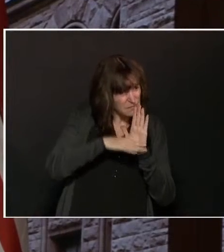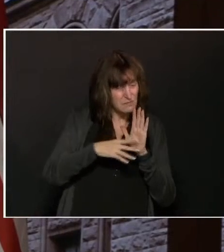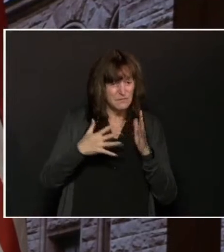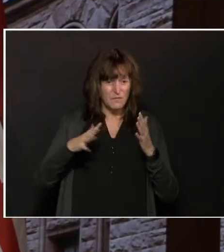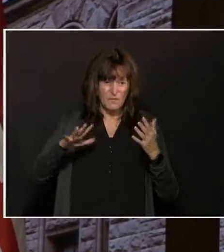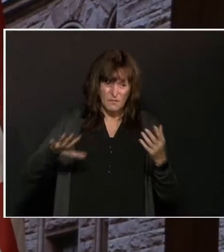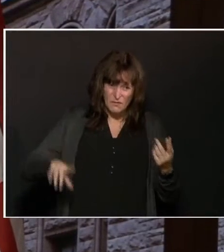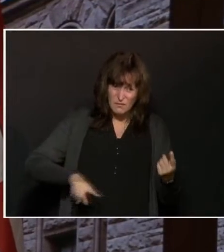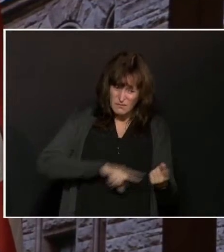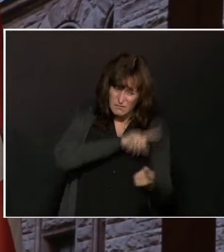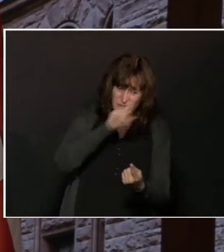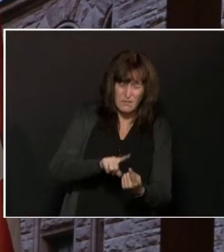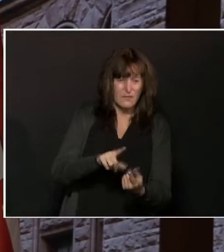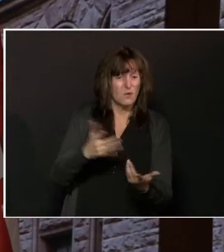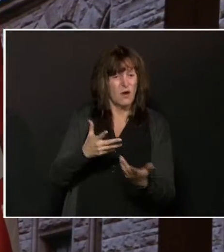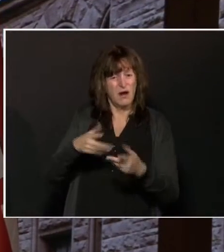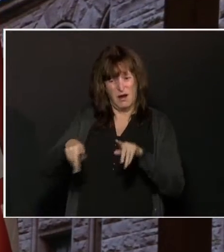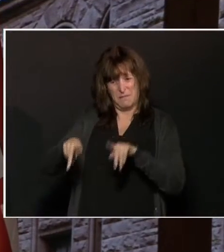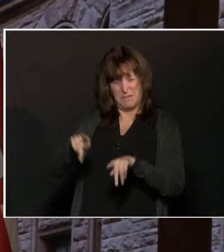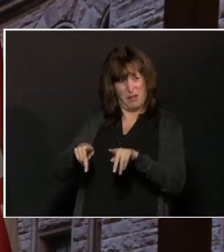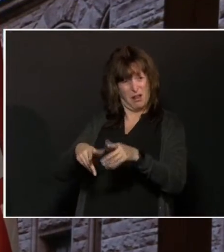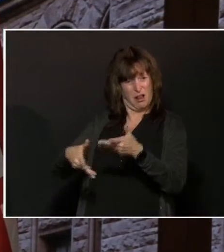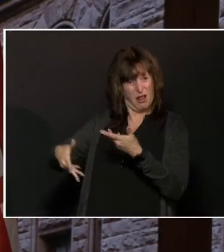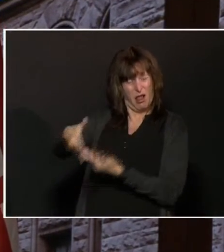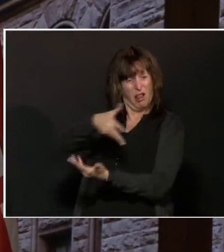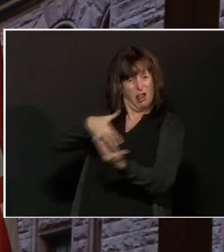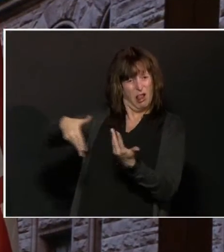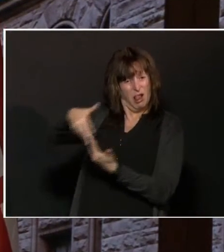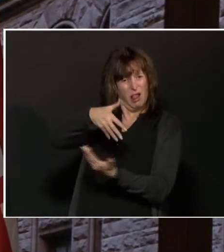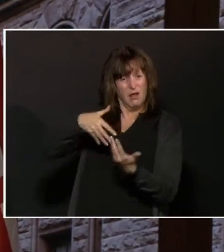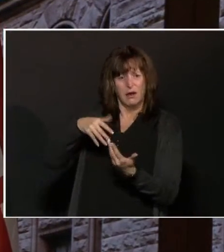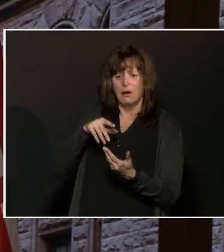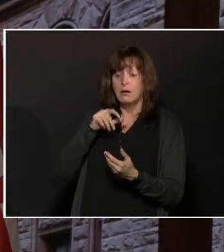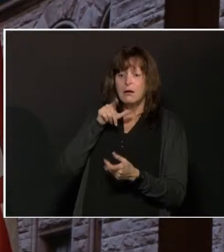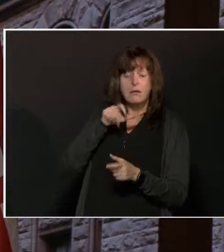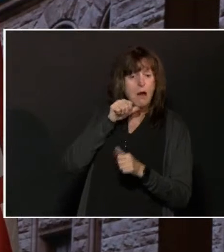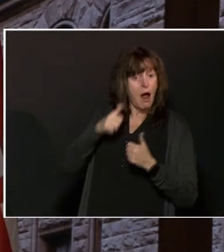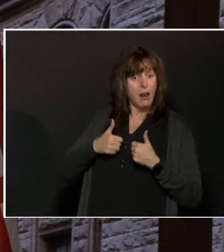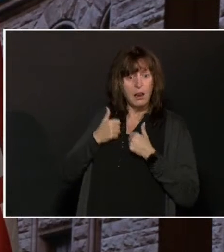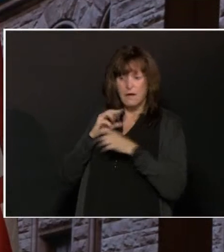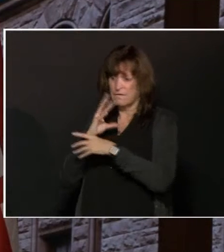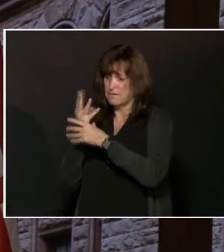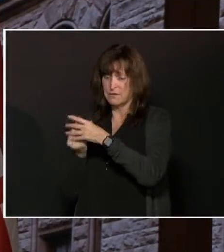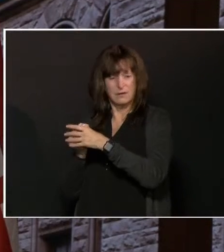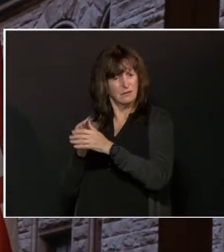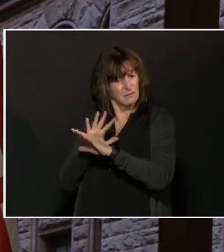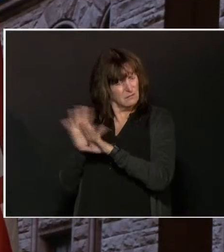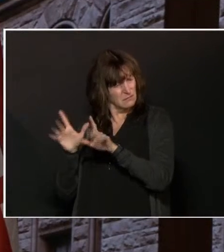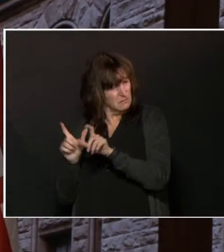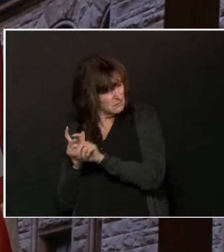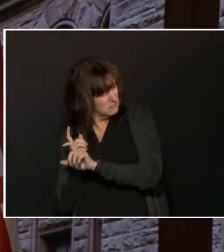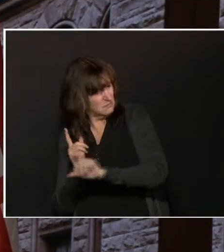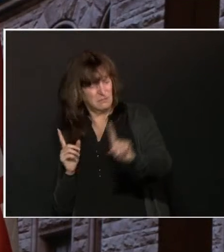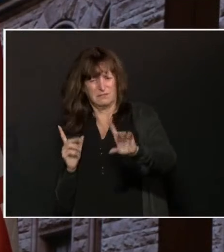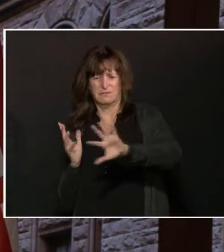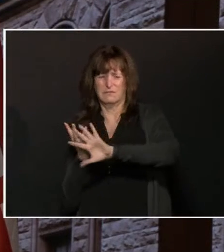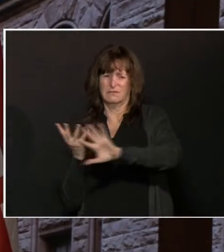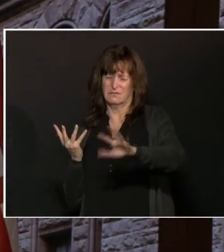HOMES AND SO THE BIGGEST PREDICTOR OF A OUTBREAK IN HOMES AND SO THE BIGGEST PREDICTOR OF A OUTBREAK IN A PREDICTOR OF A OUTBREAK IN A LONG-TERM PREDICTOR OF A OUTBREAK IN A LONG-TERM CARE PREDICTOR OF A OUTBREAK IN A LONG-TERM CARE IS PREDICTOR OF A OUTBREAK IN A LONG-TERM CARE IS THE